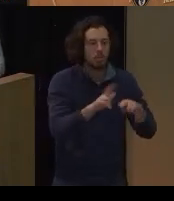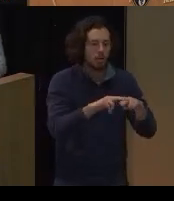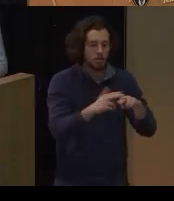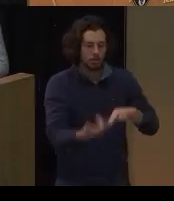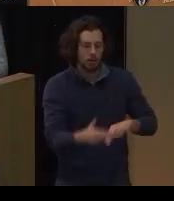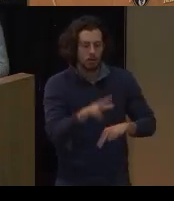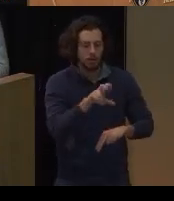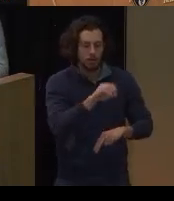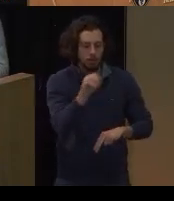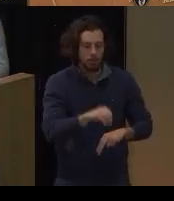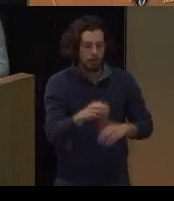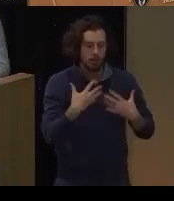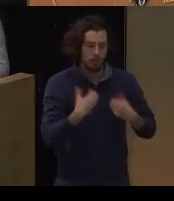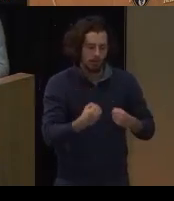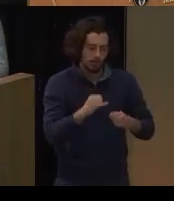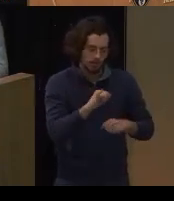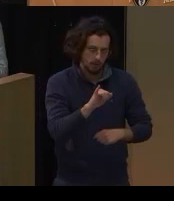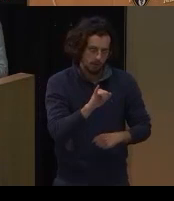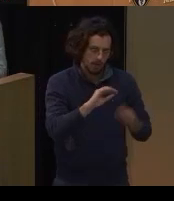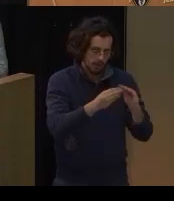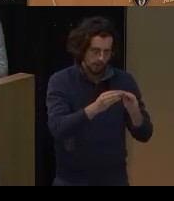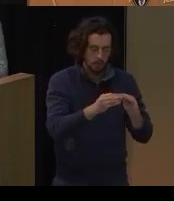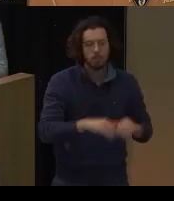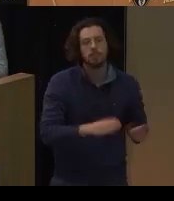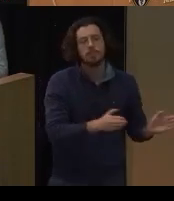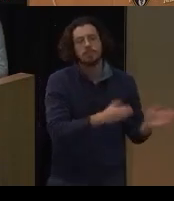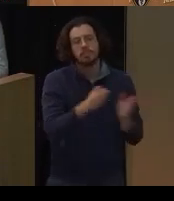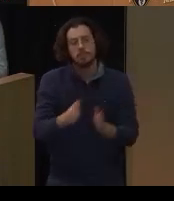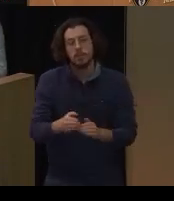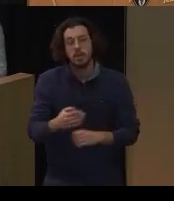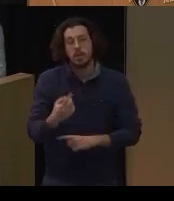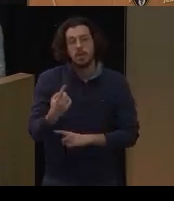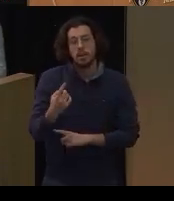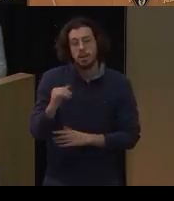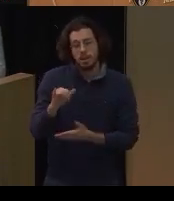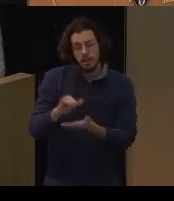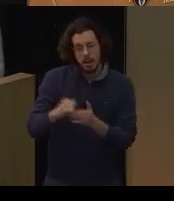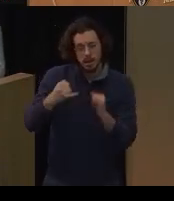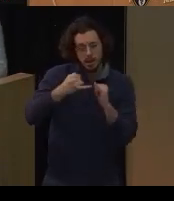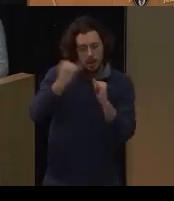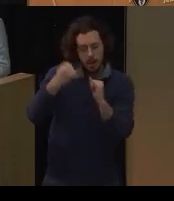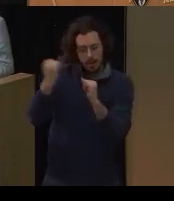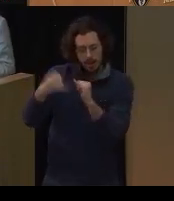and then each Gray Line is depicting uh a single participants up and down paired regulation value